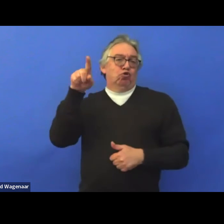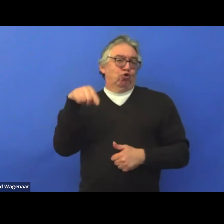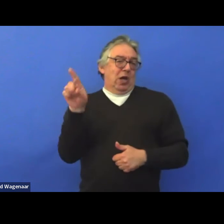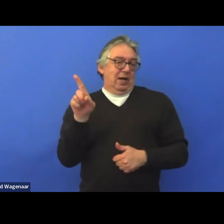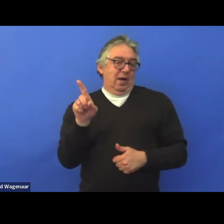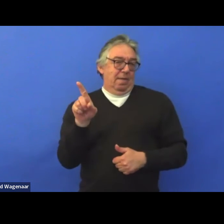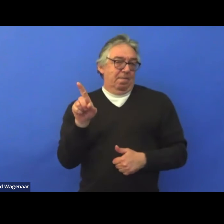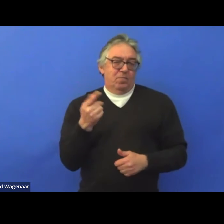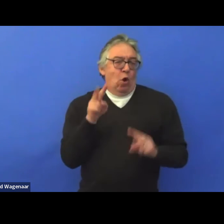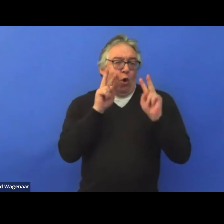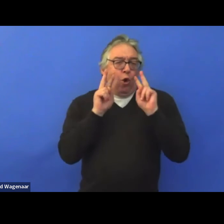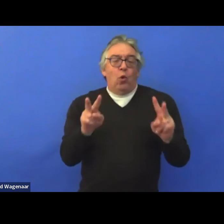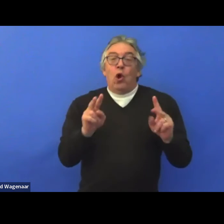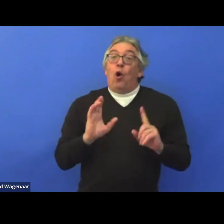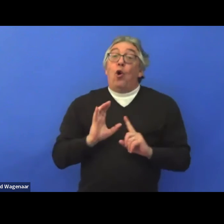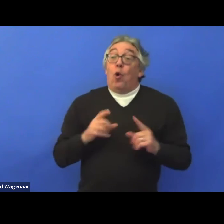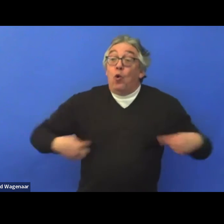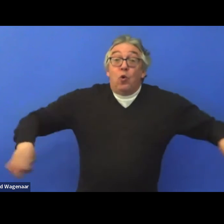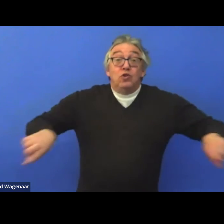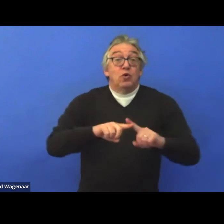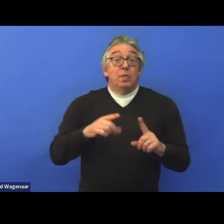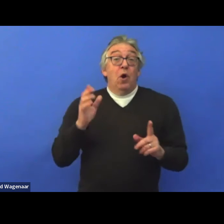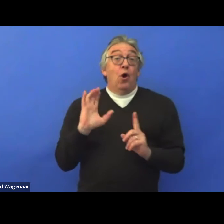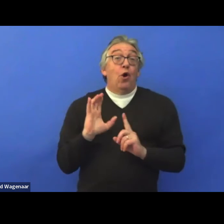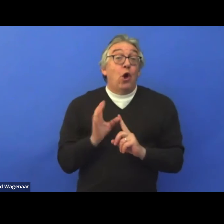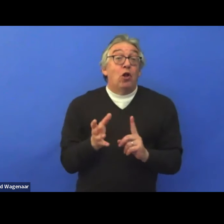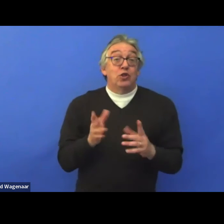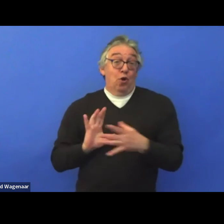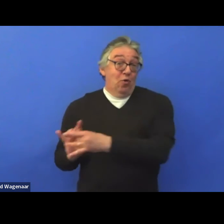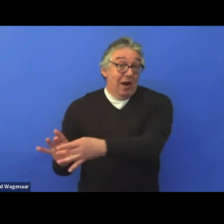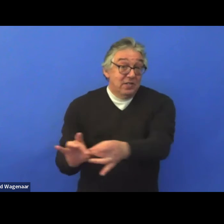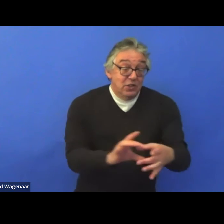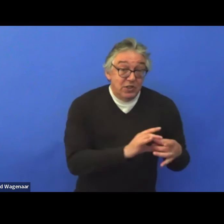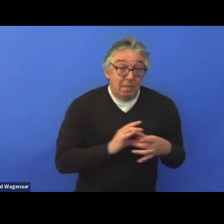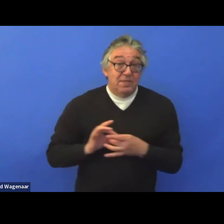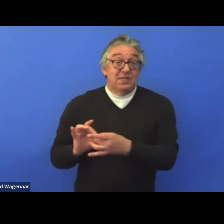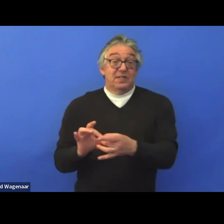of consortium approaches in relationship conducted in late 2022.